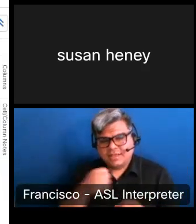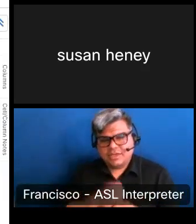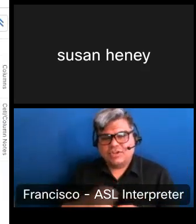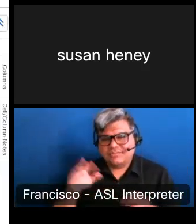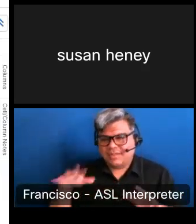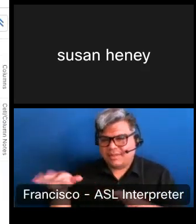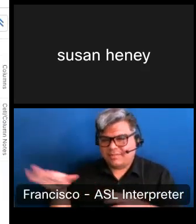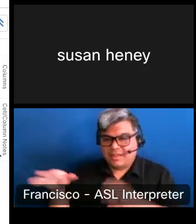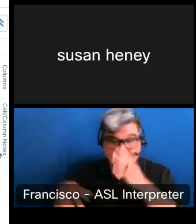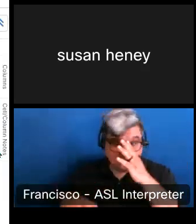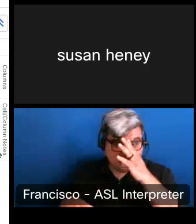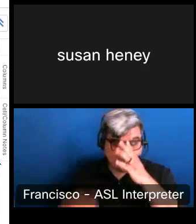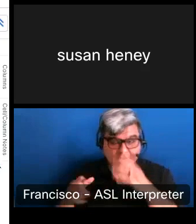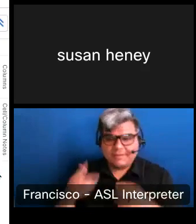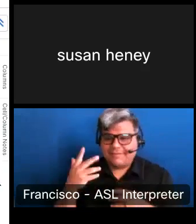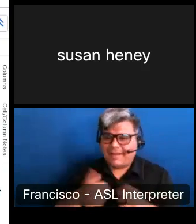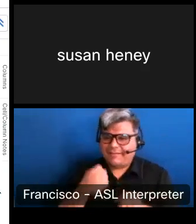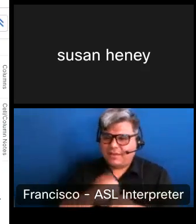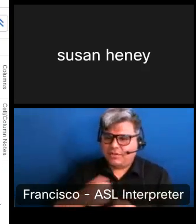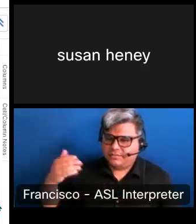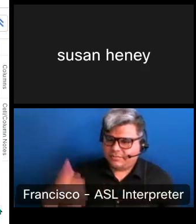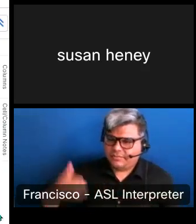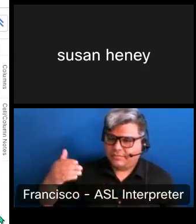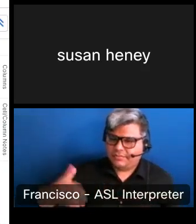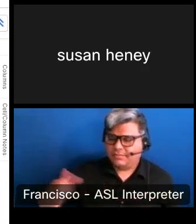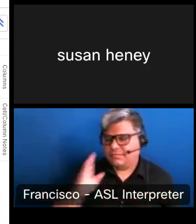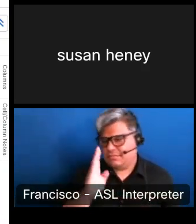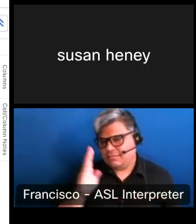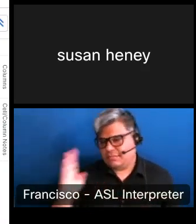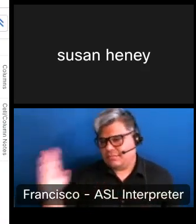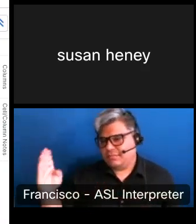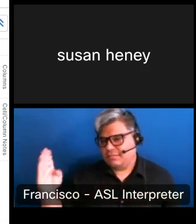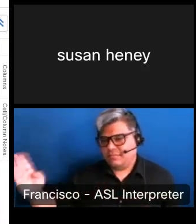in five-year increments. If I scroll down, we get the same information for the female population,